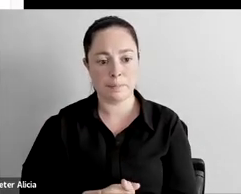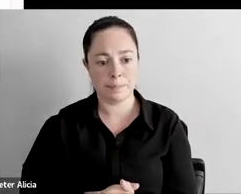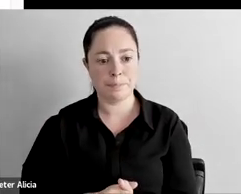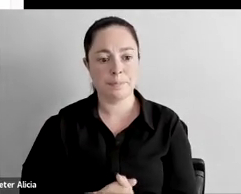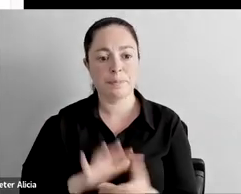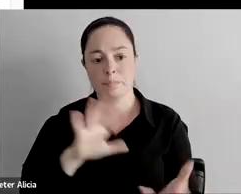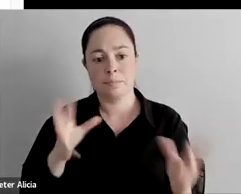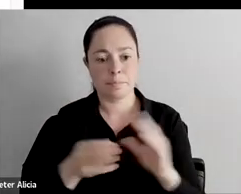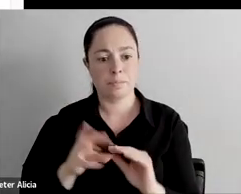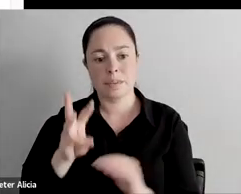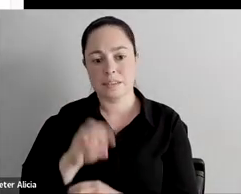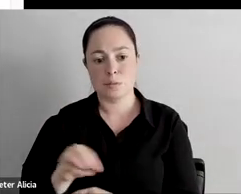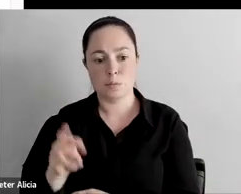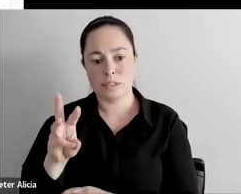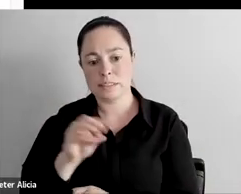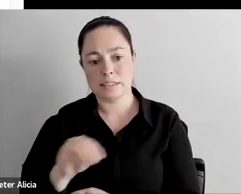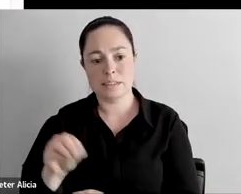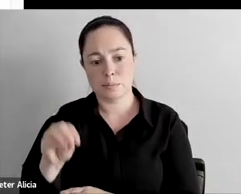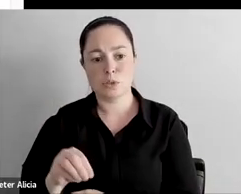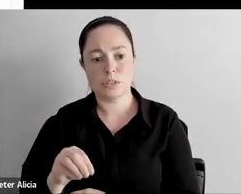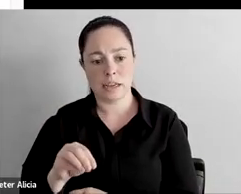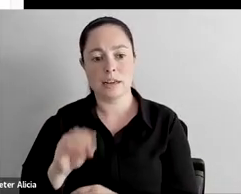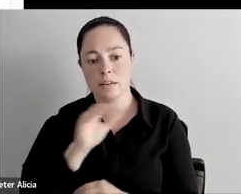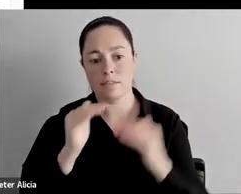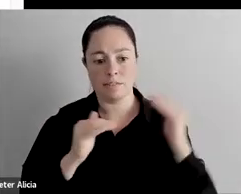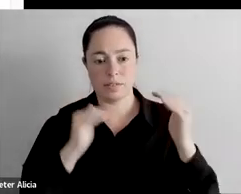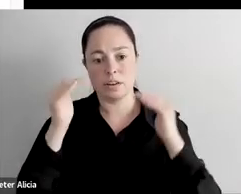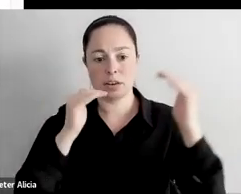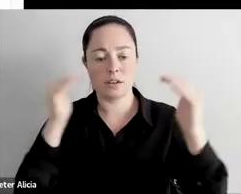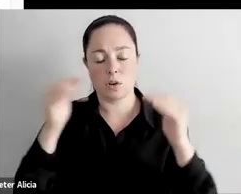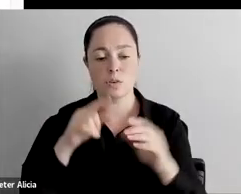is about 6.6 percent of adults in the state of